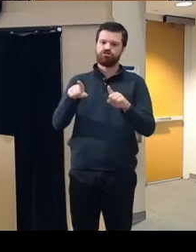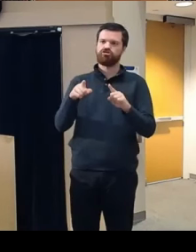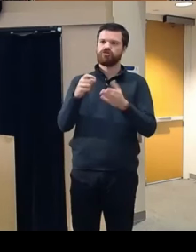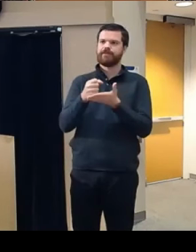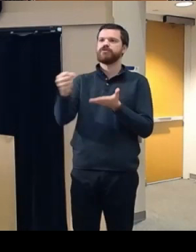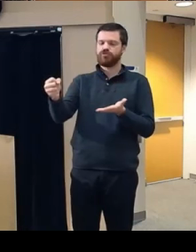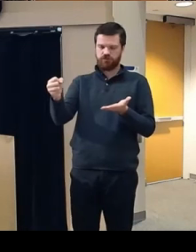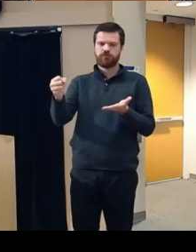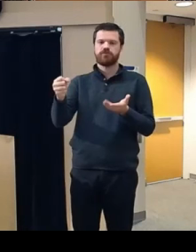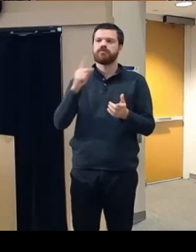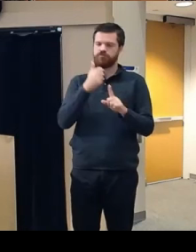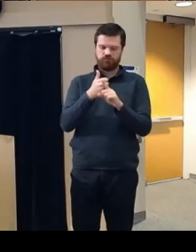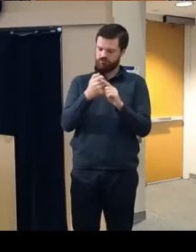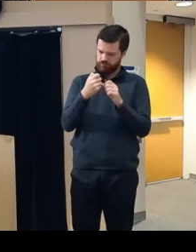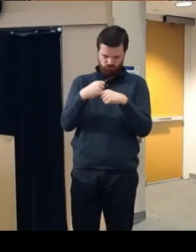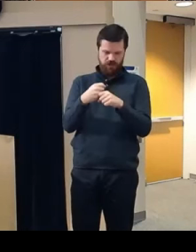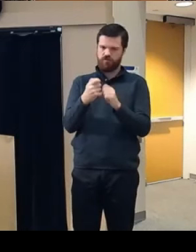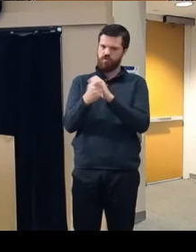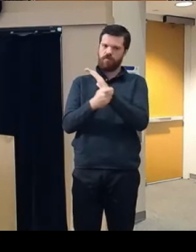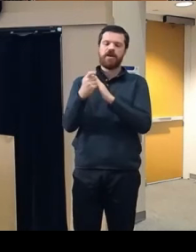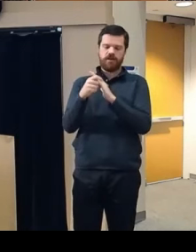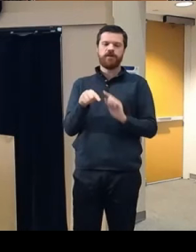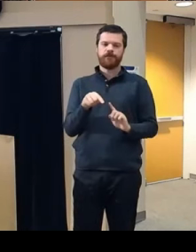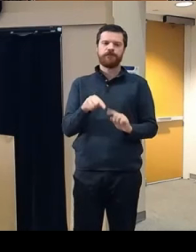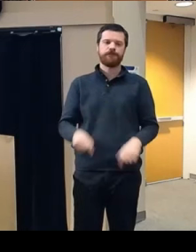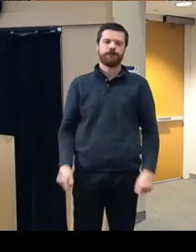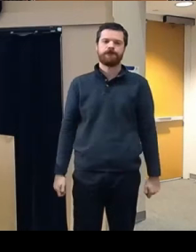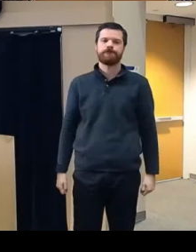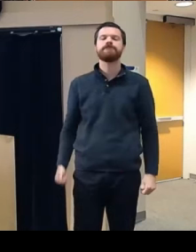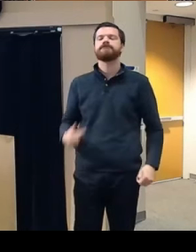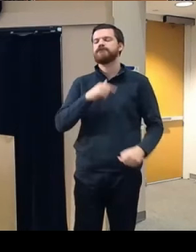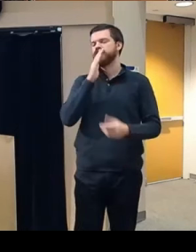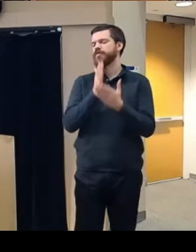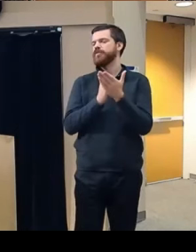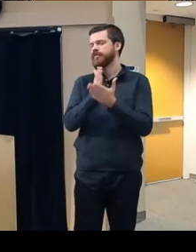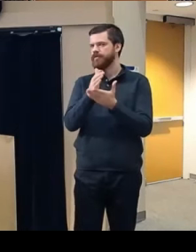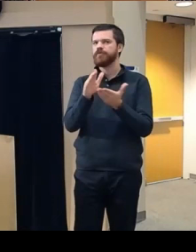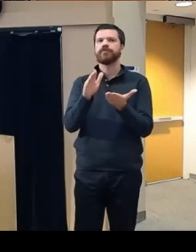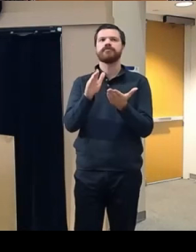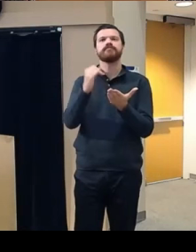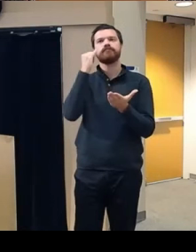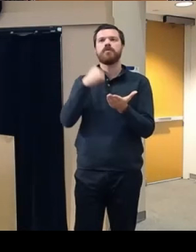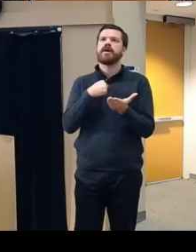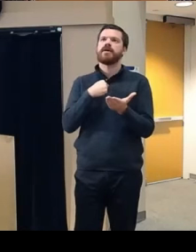that you have to create automatically um and so I'm going to go through this as if I am